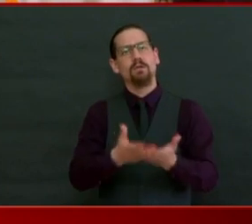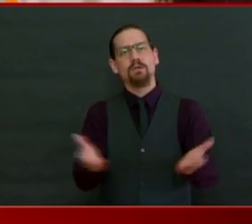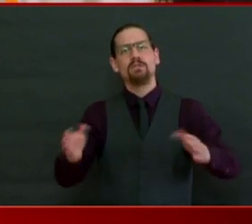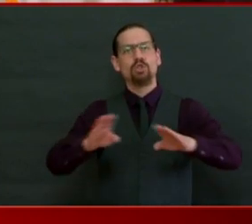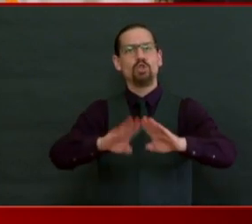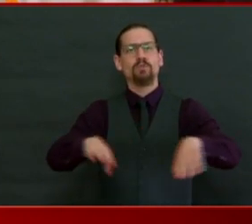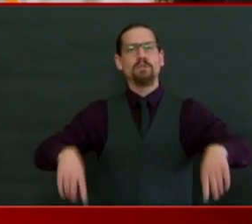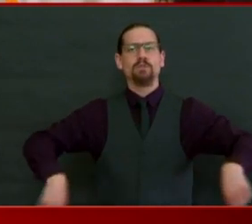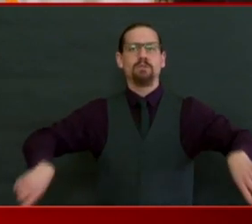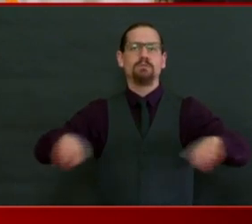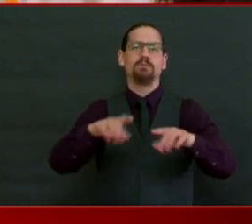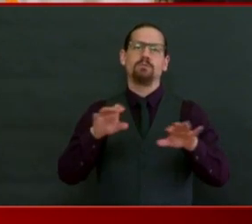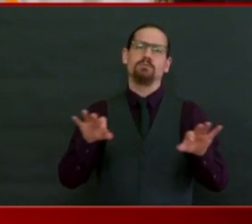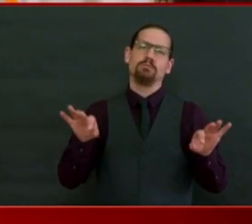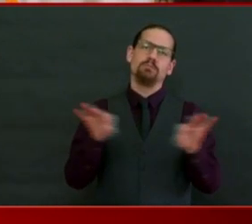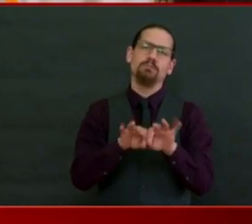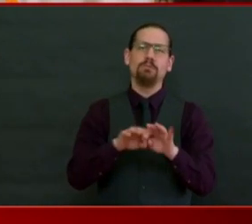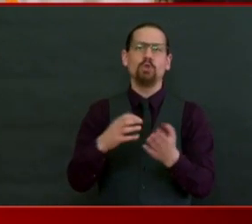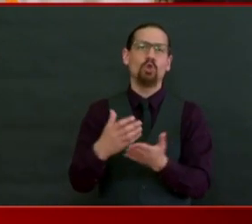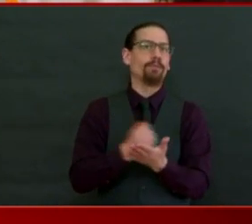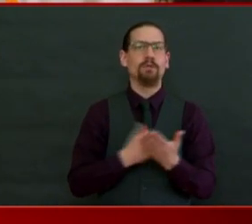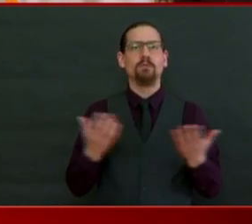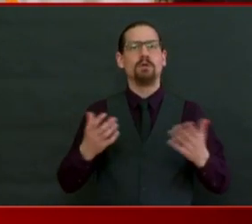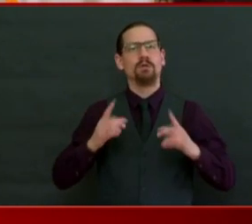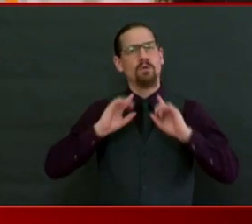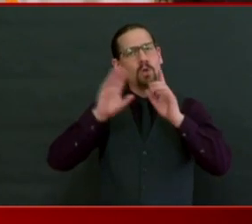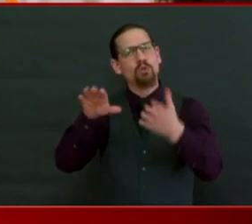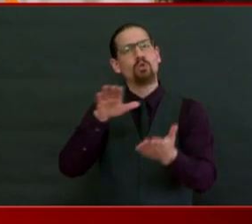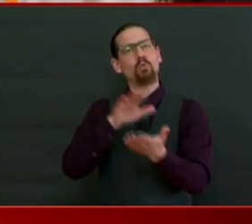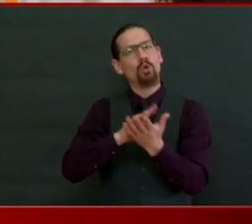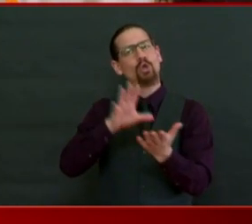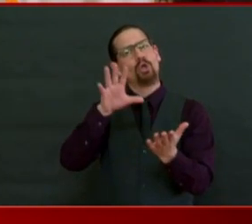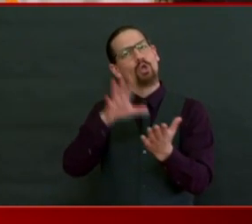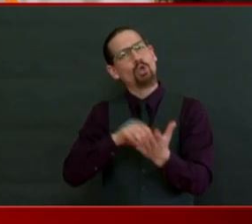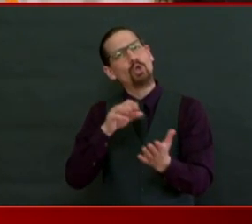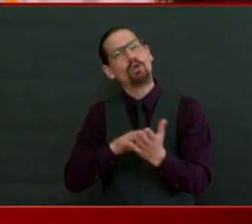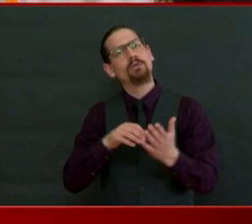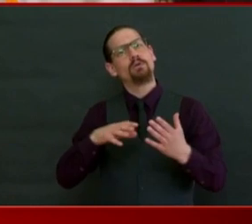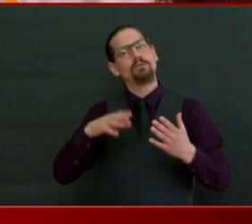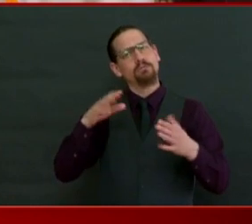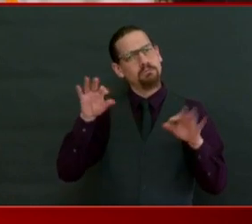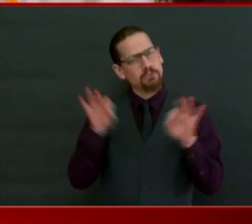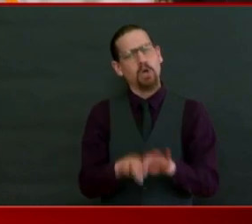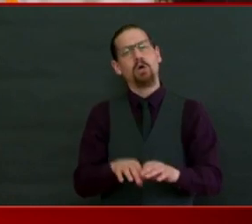THIS IS A REALLY TOUGH DECISION. OUR CHILDREN DESERVE A CHANCE TO